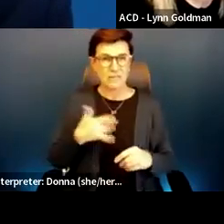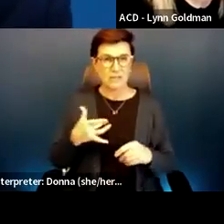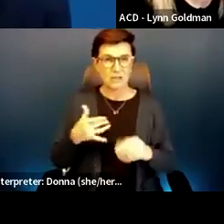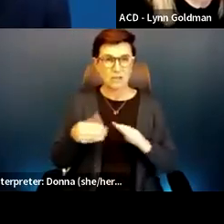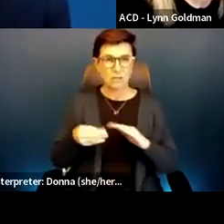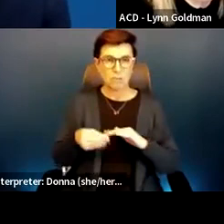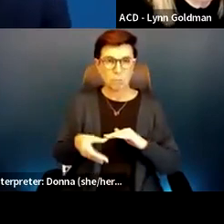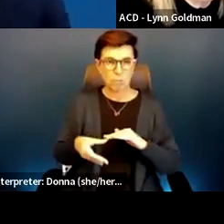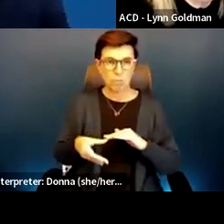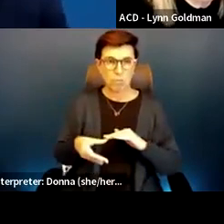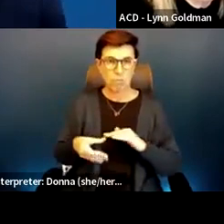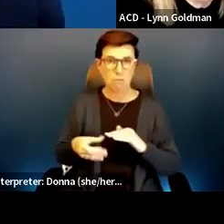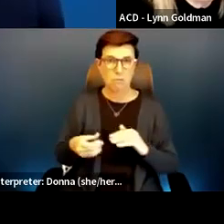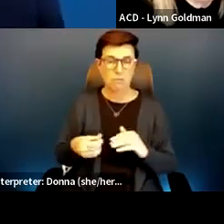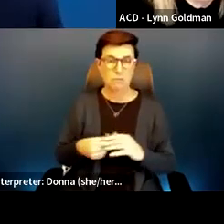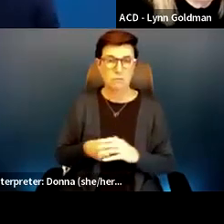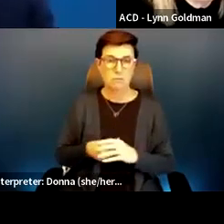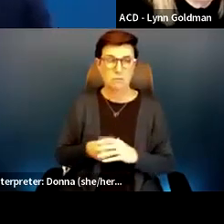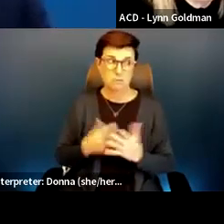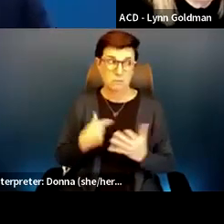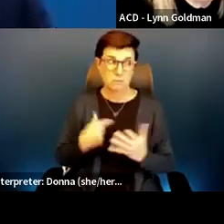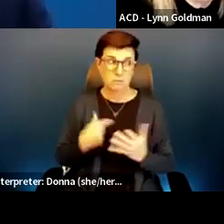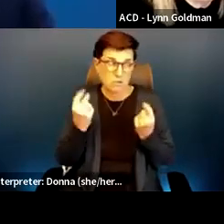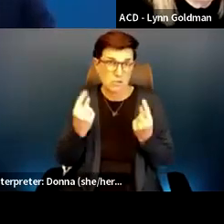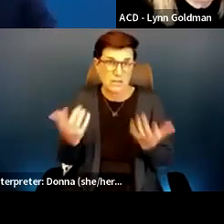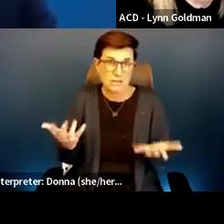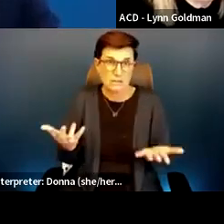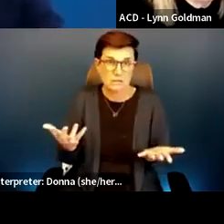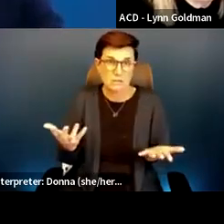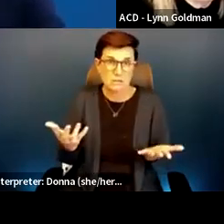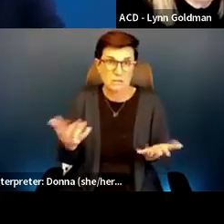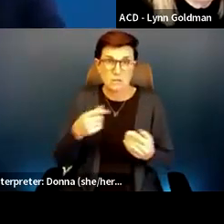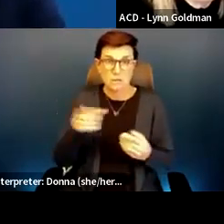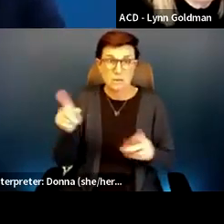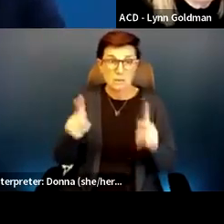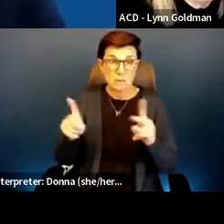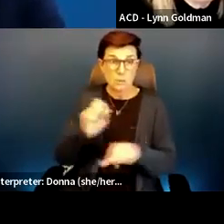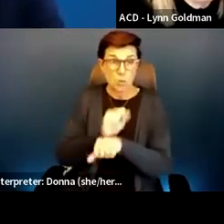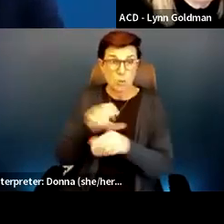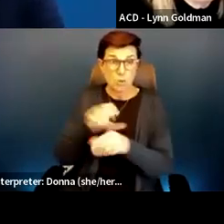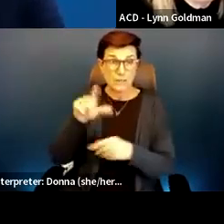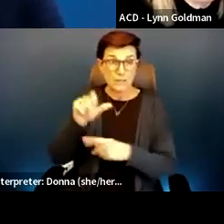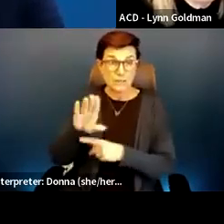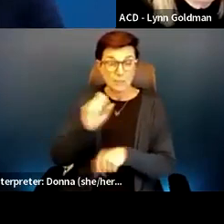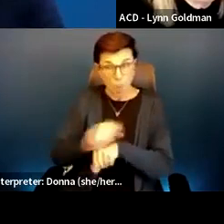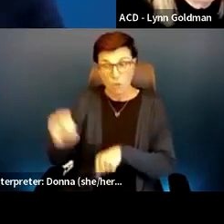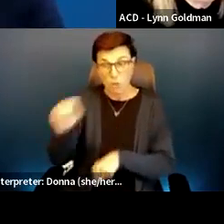They've been working incredibly hard for over two years